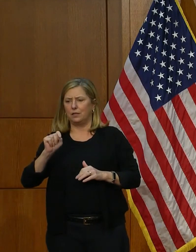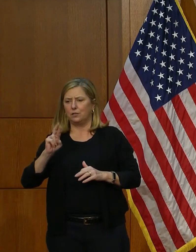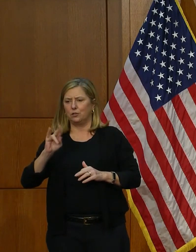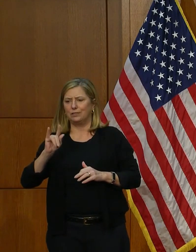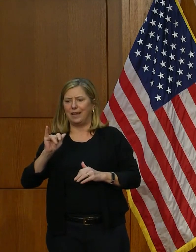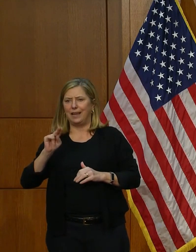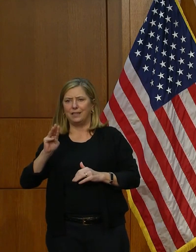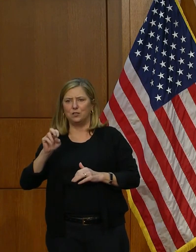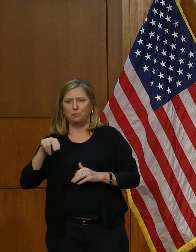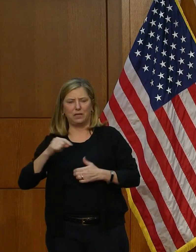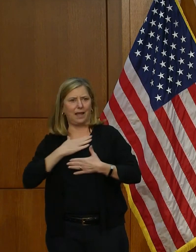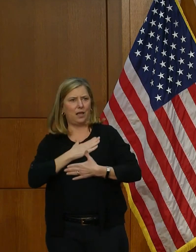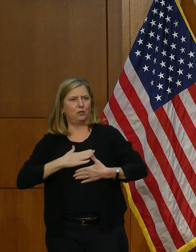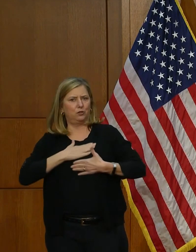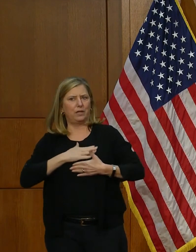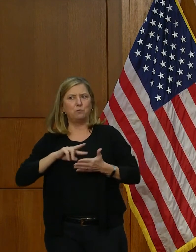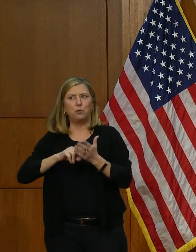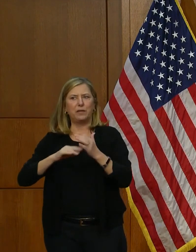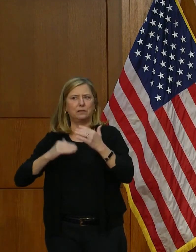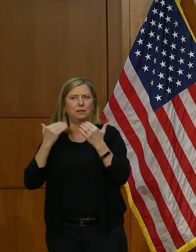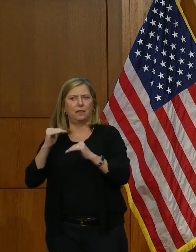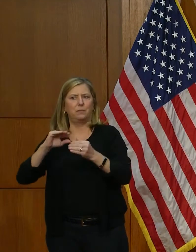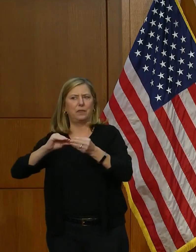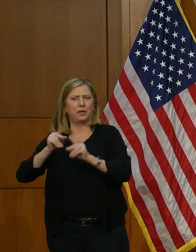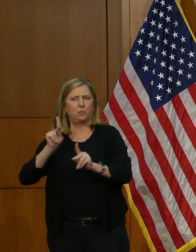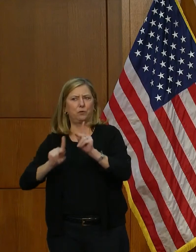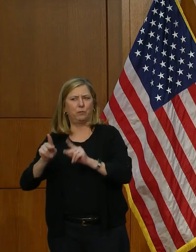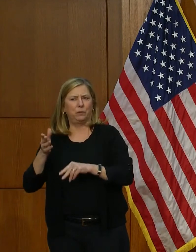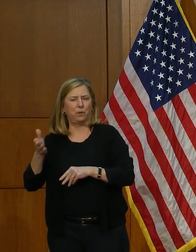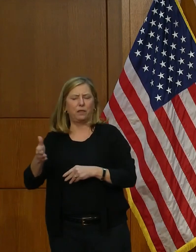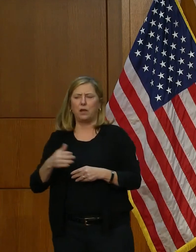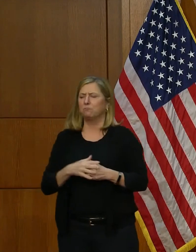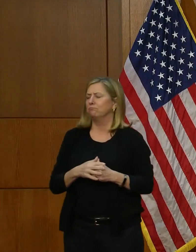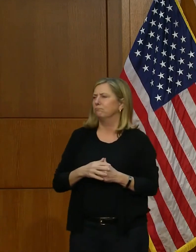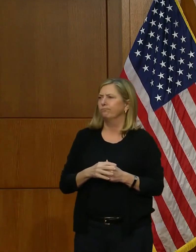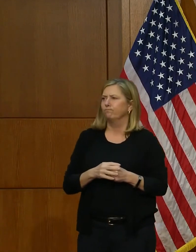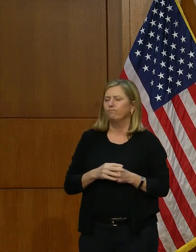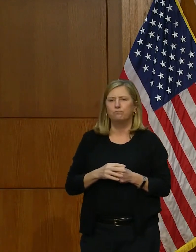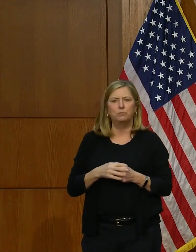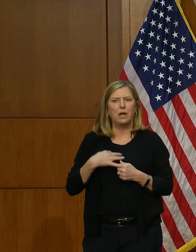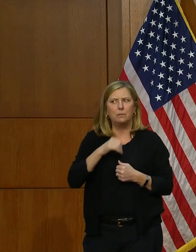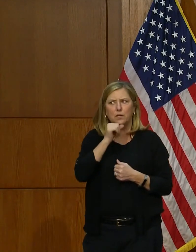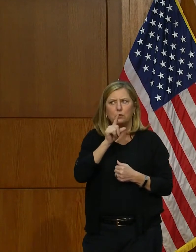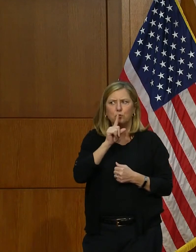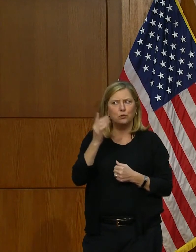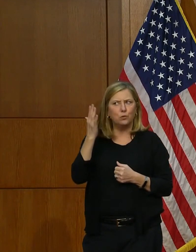CLASSIFIED AS ENTERTAINMENT. THAT'S THEIR CAPACITY IS